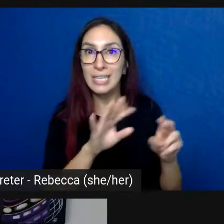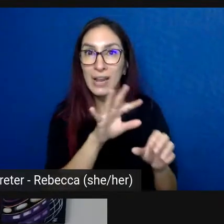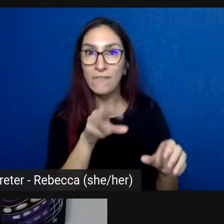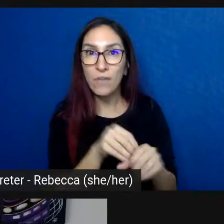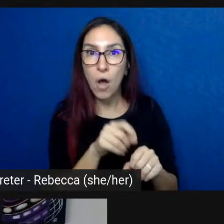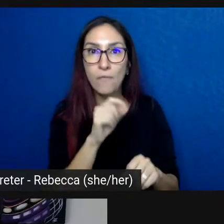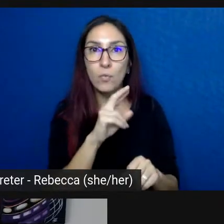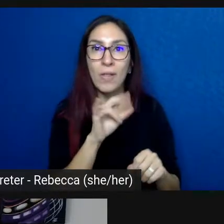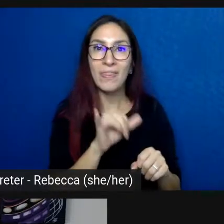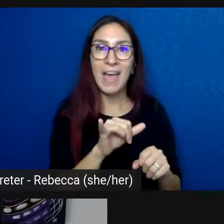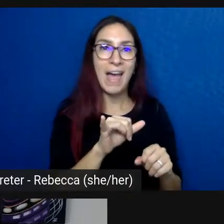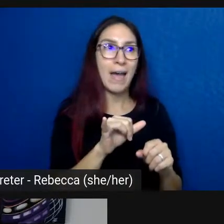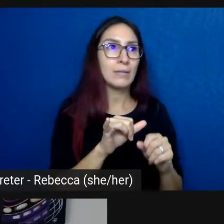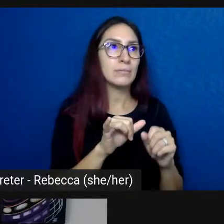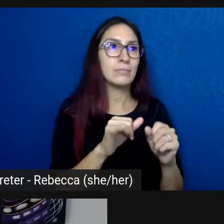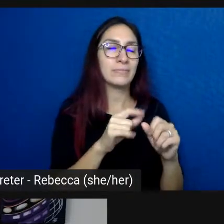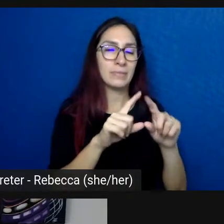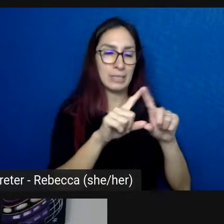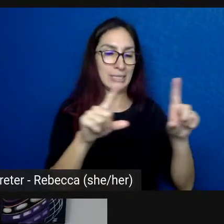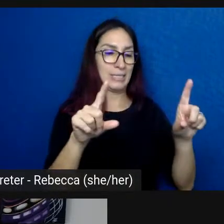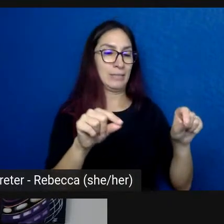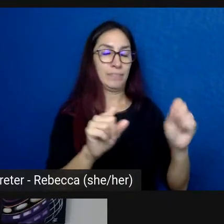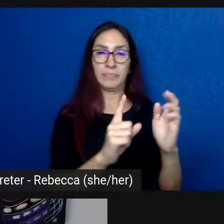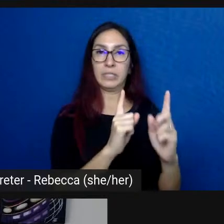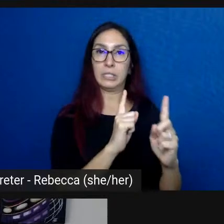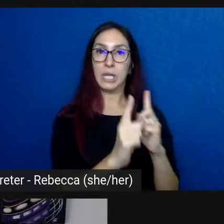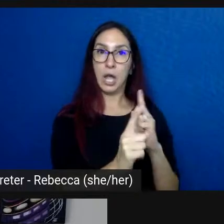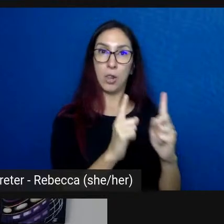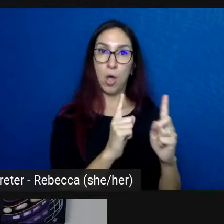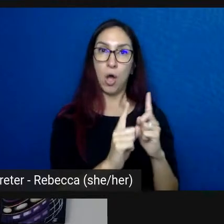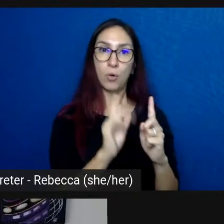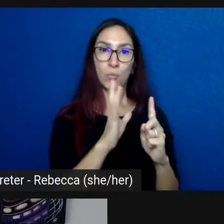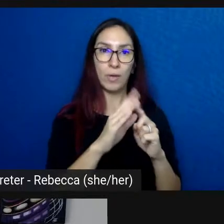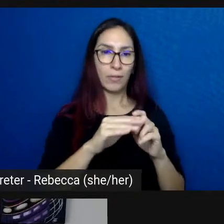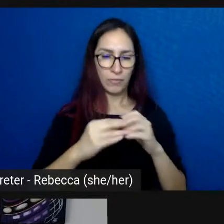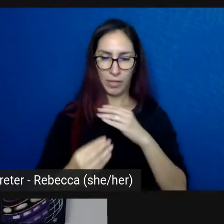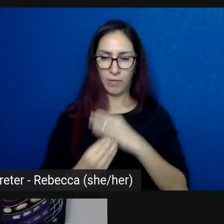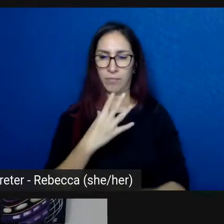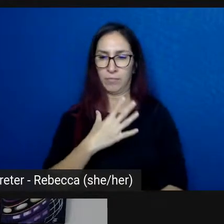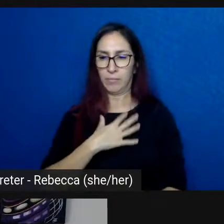you have to take on the action . ≫: And if there is an urgency involved or if